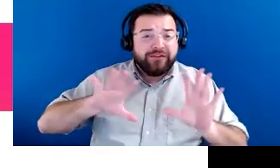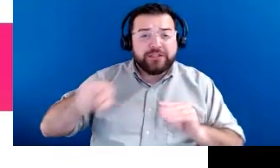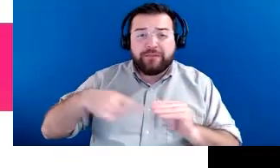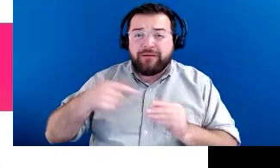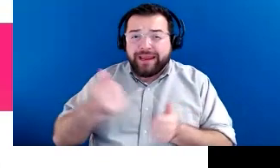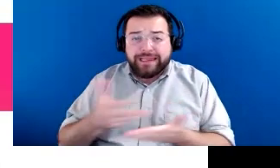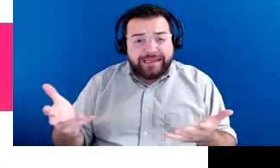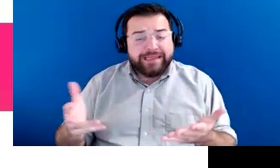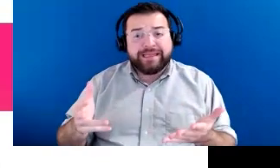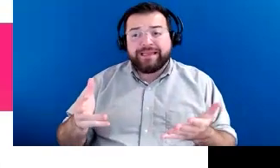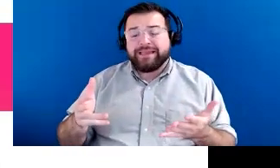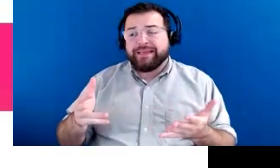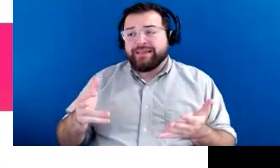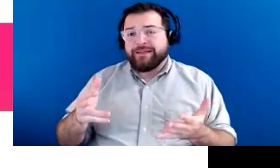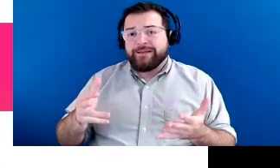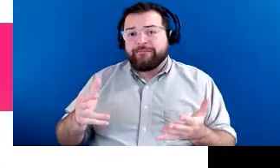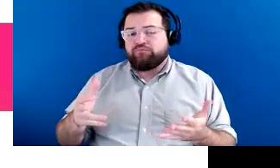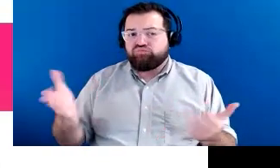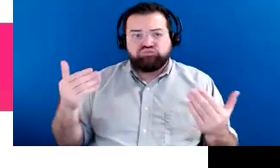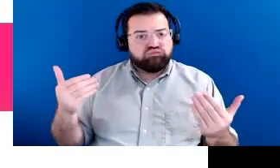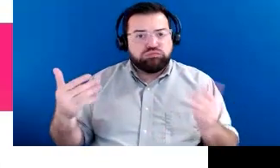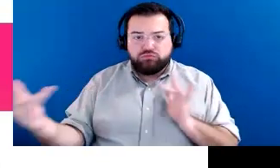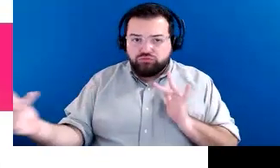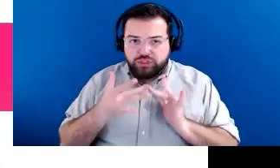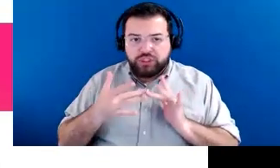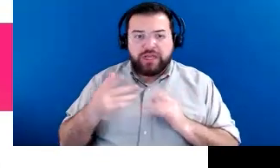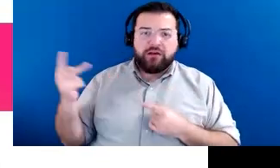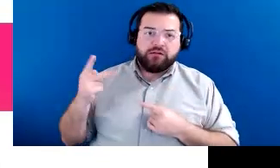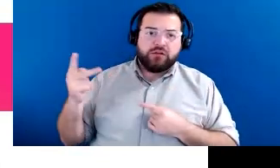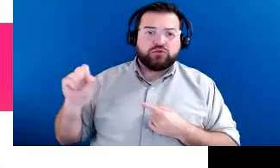you know, don't hesitate to reach out to Sue and me.